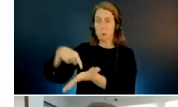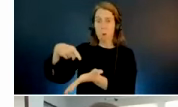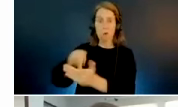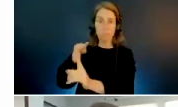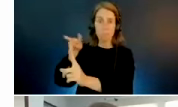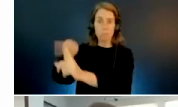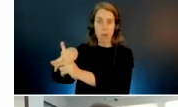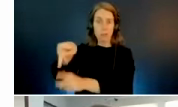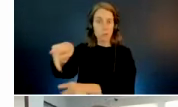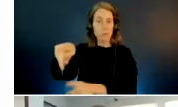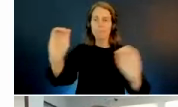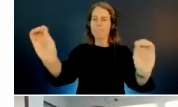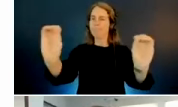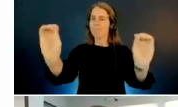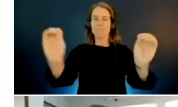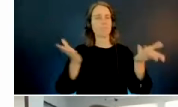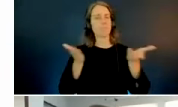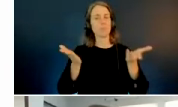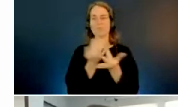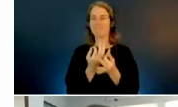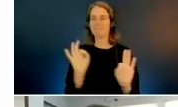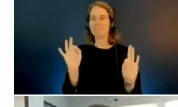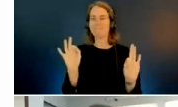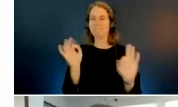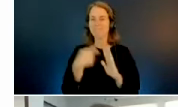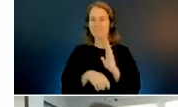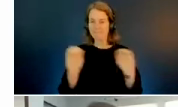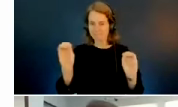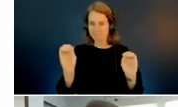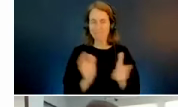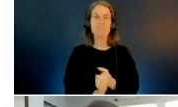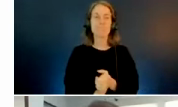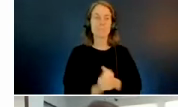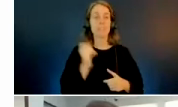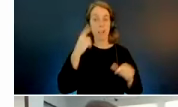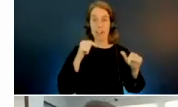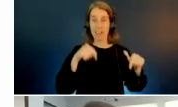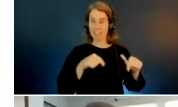services we are mandated by state and federal law to protect the rights of people with disabilities